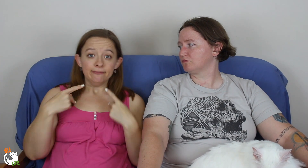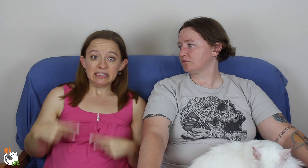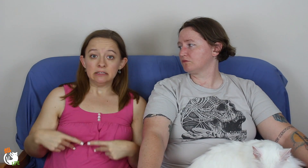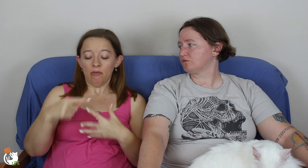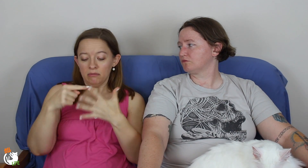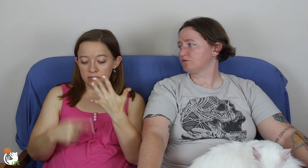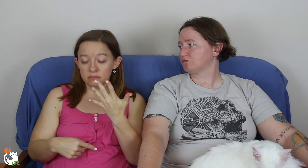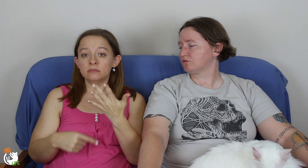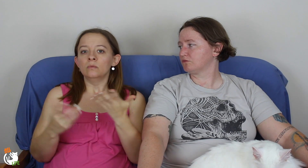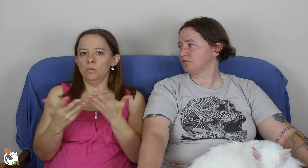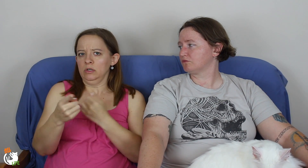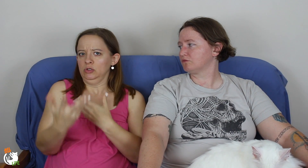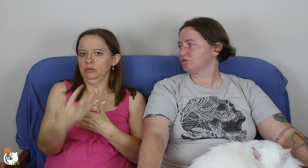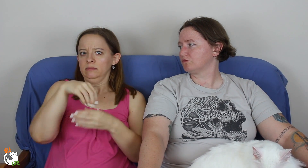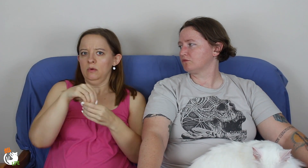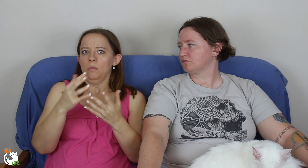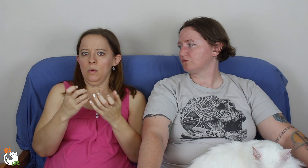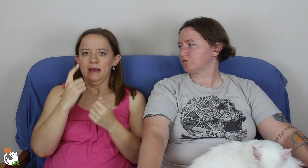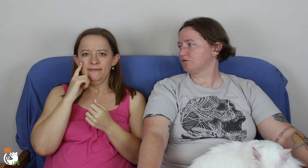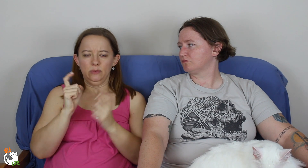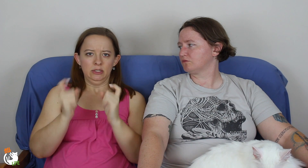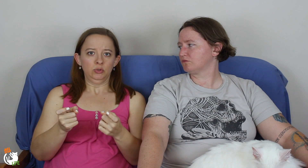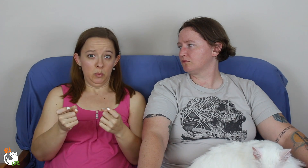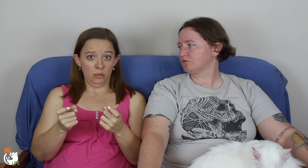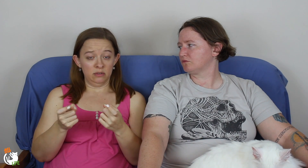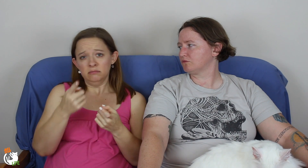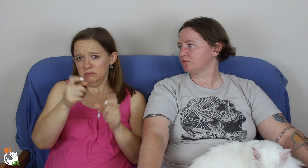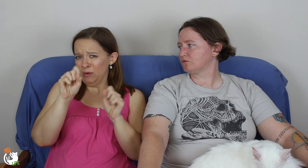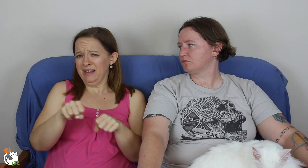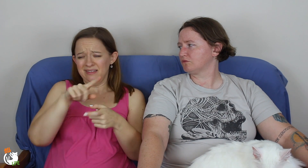personality, physical, whatnot that you want within a donor.